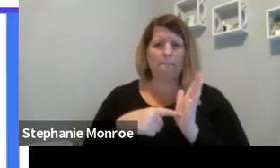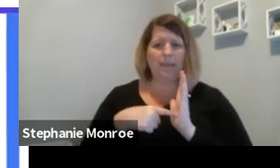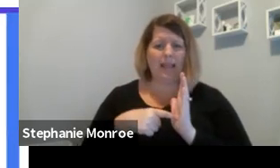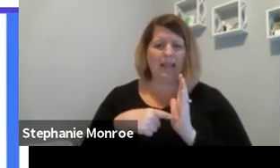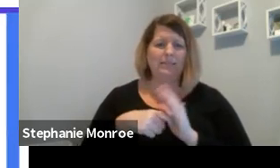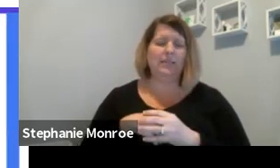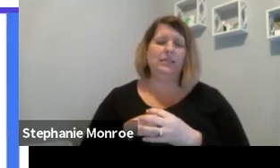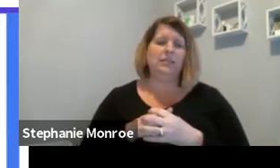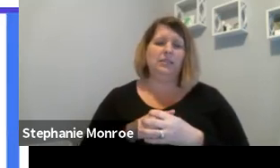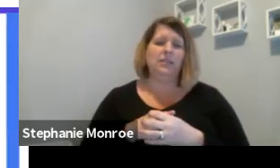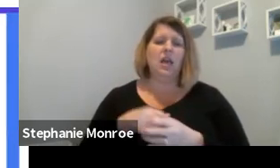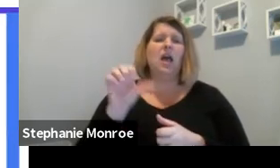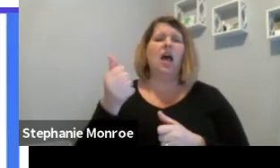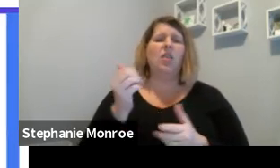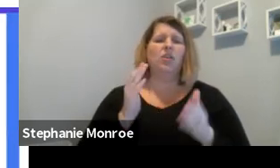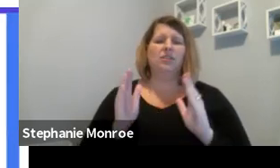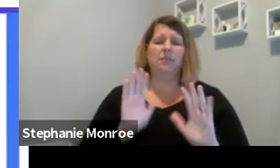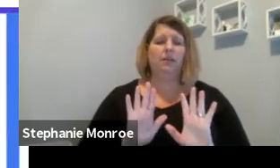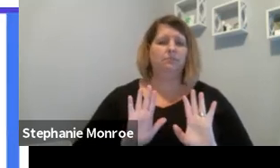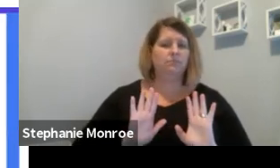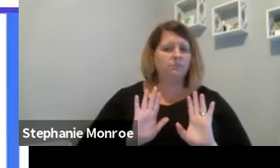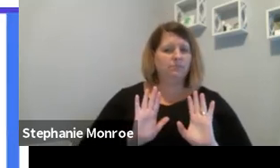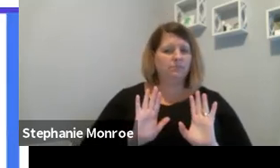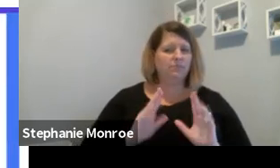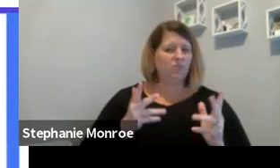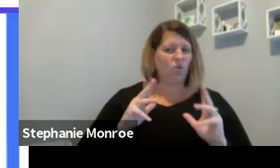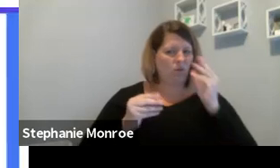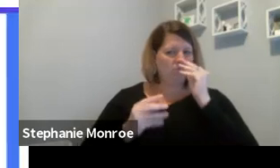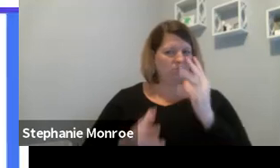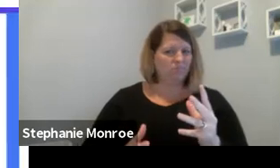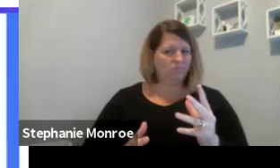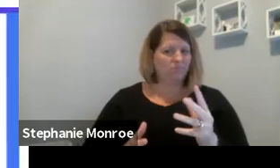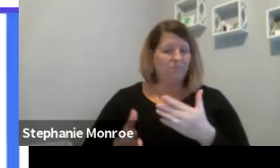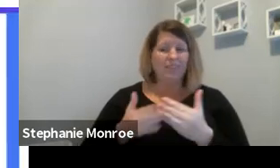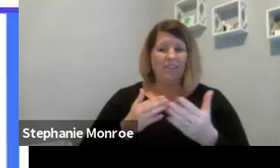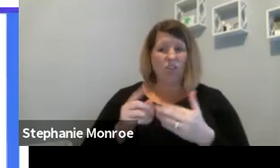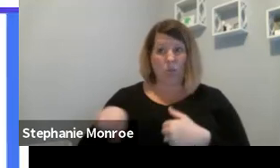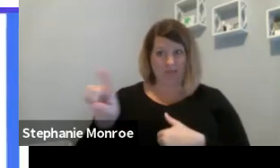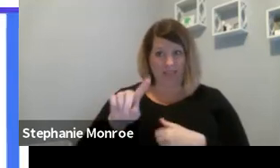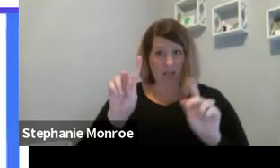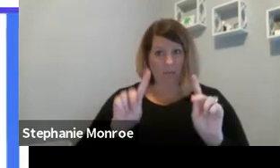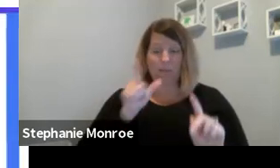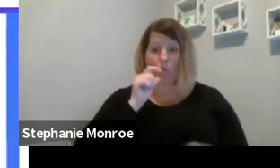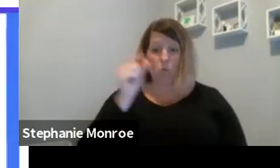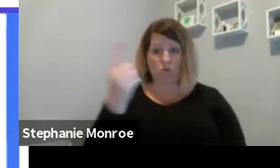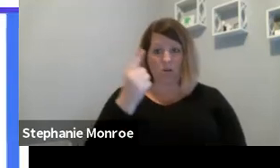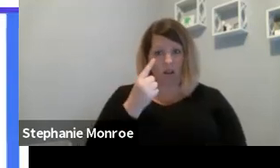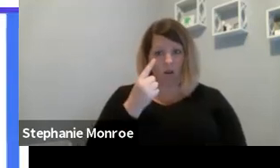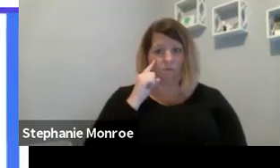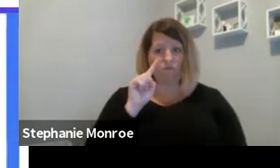Others may seem reluctant to disclose, even though they are the ones who are coming to you for help.